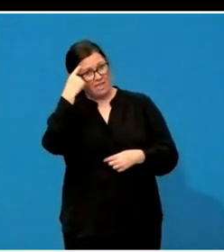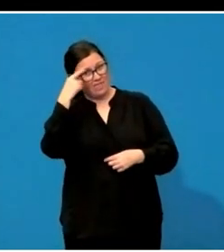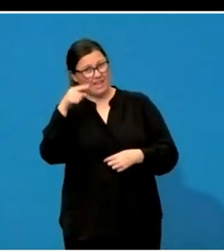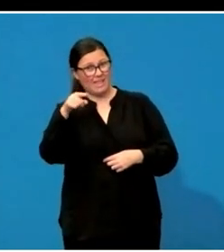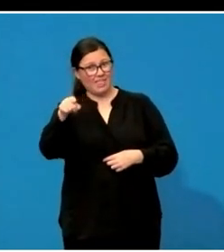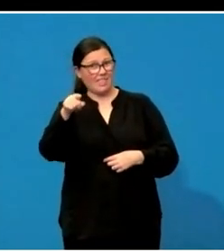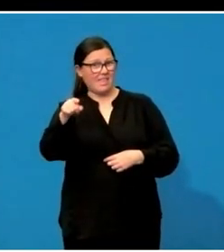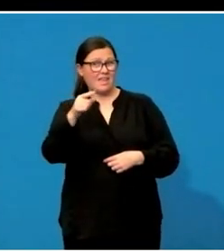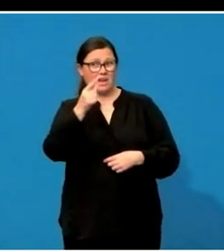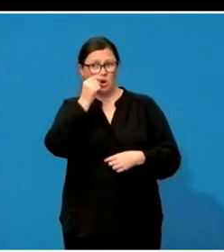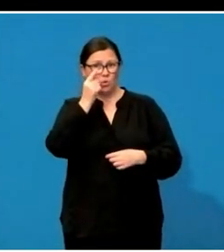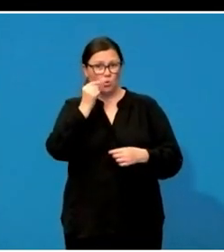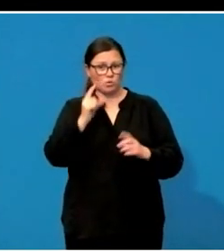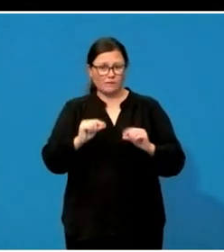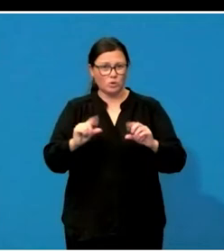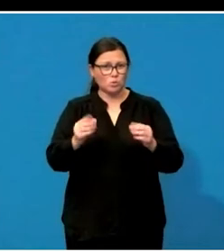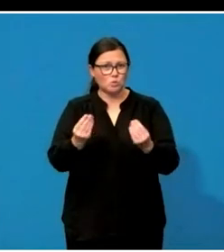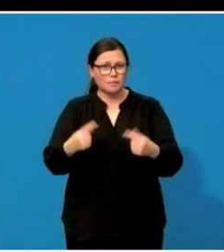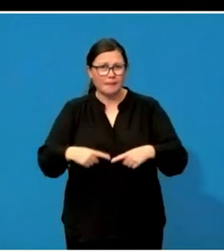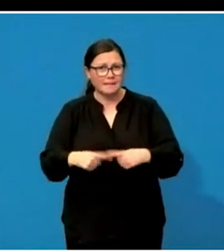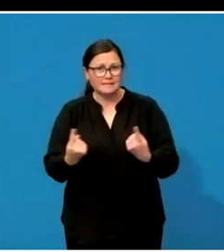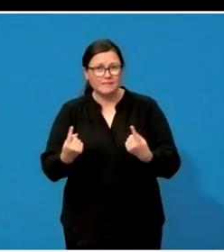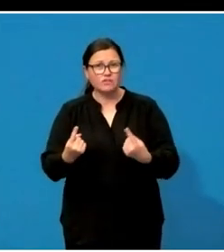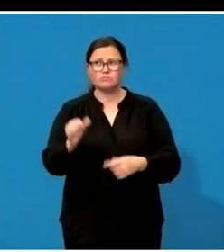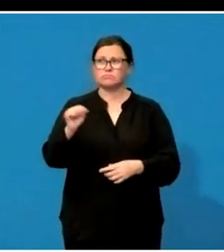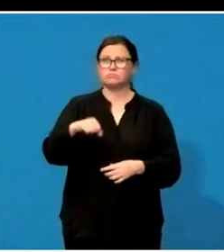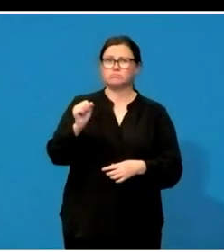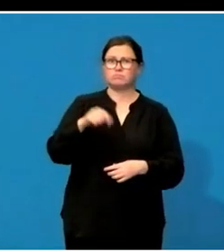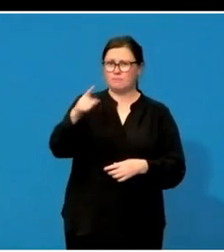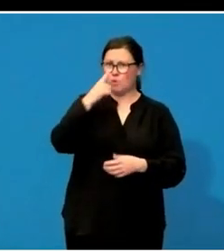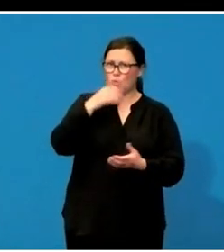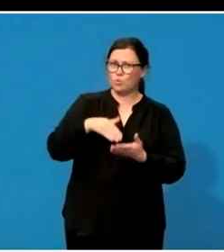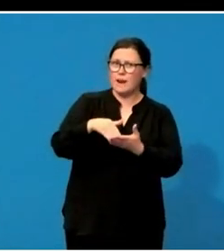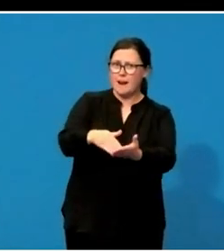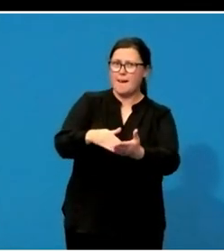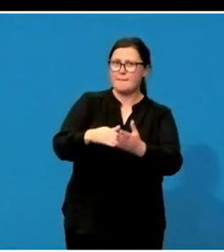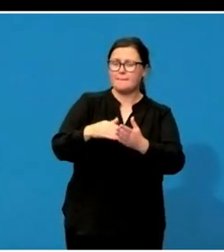They could have certainly assisted the Aboriginal Health Organisation greater to be